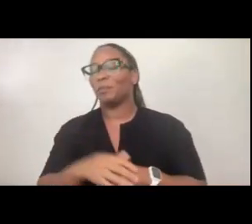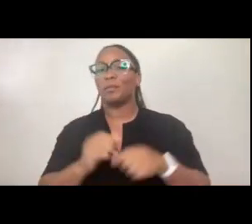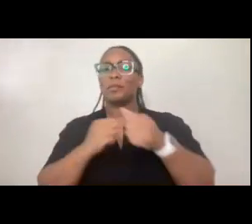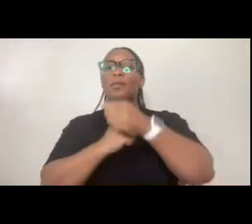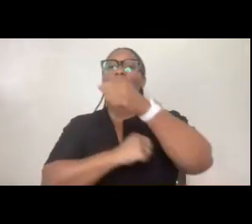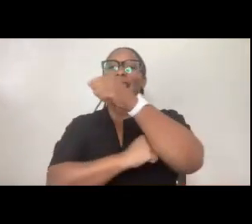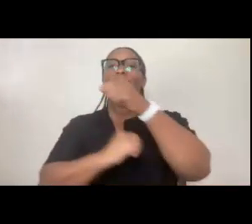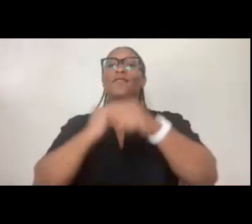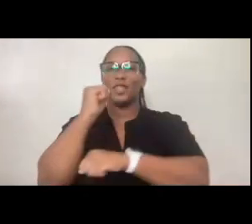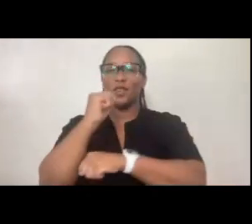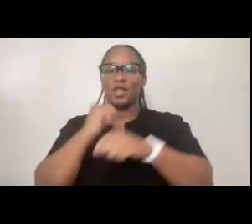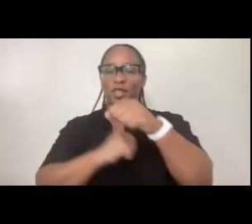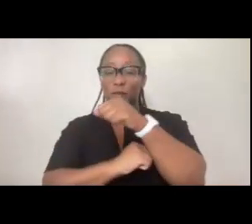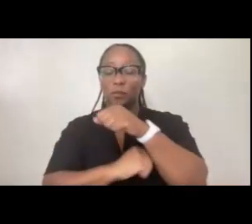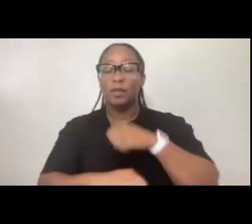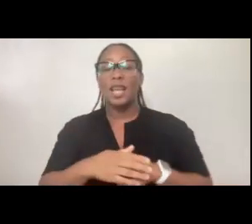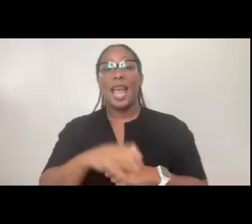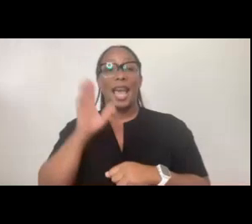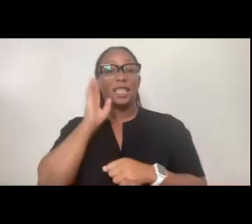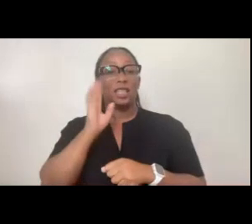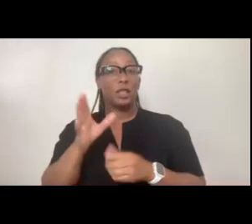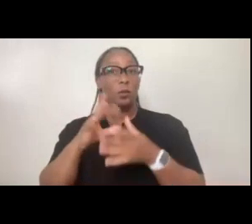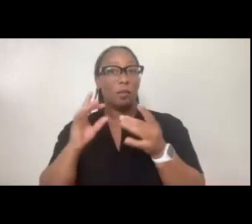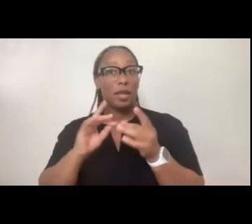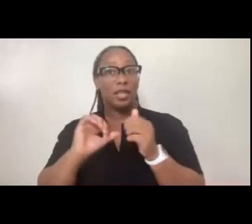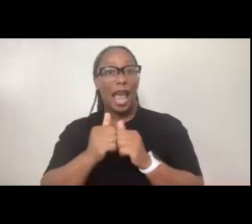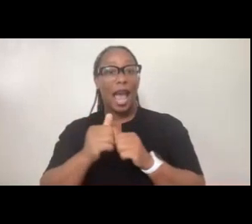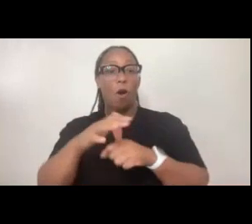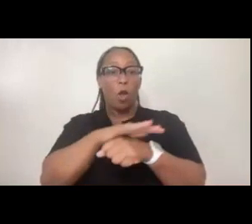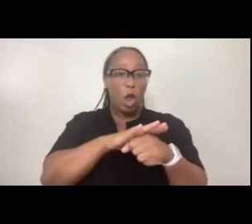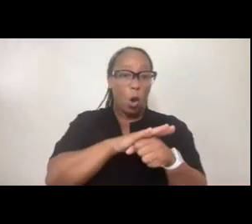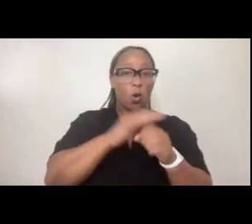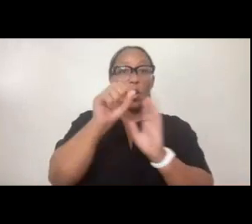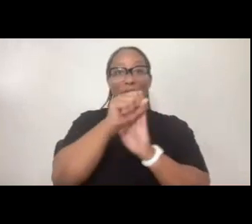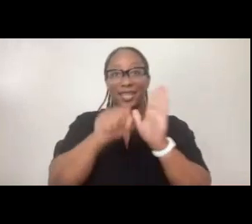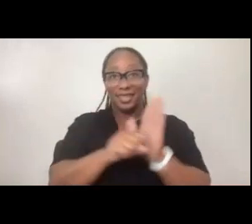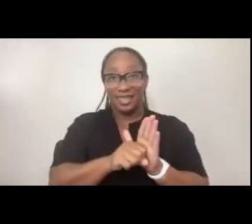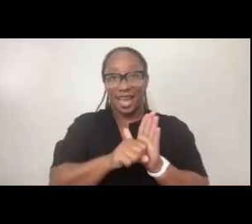She will also speak to how local and state work, like all ages,